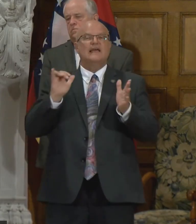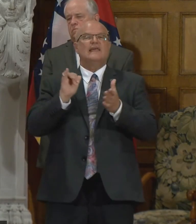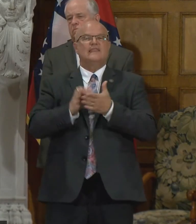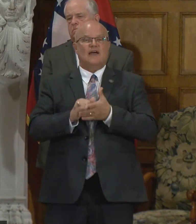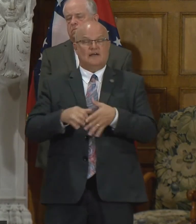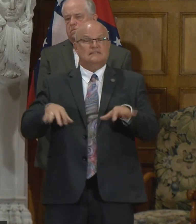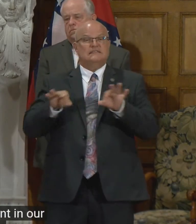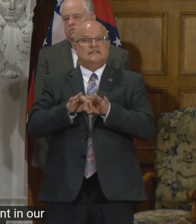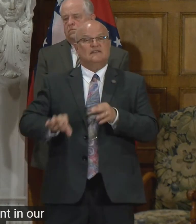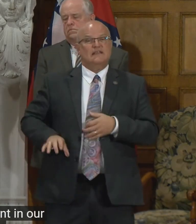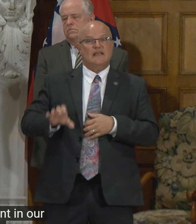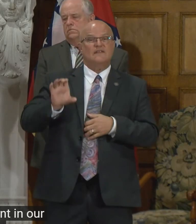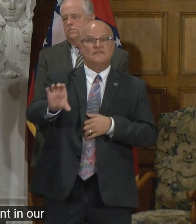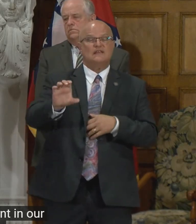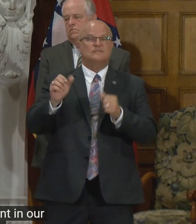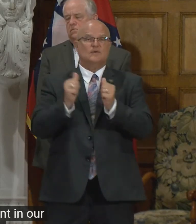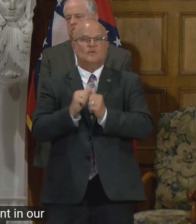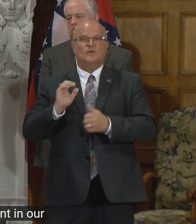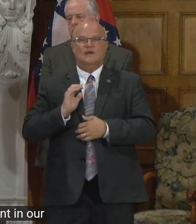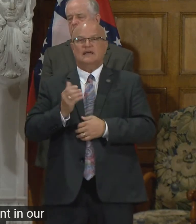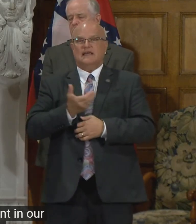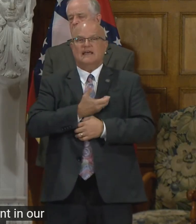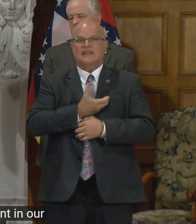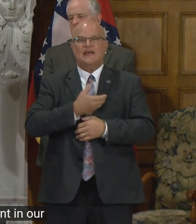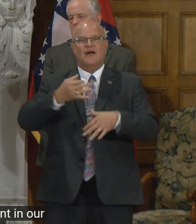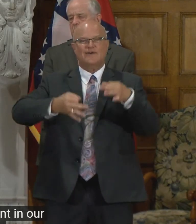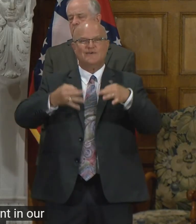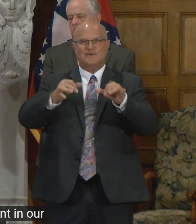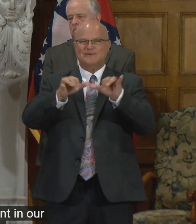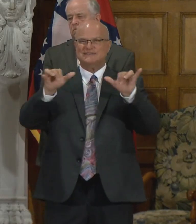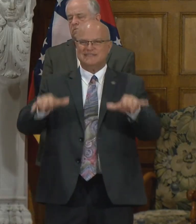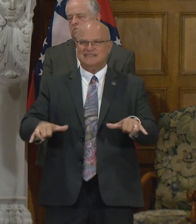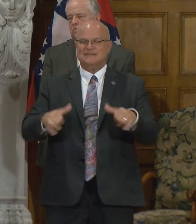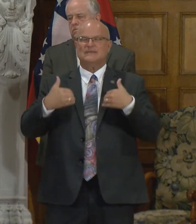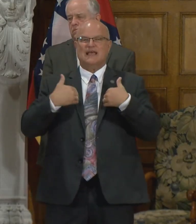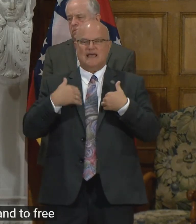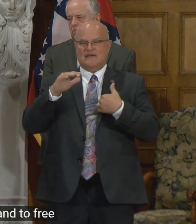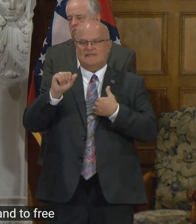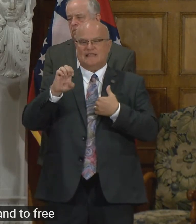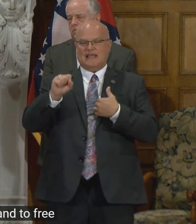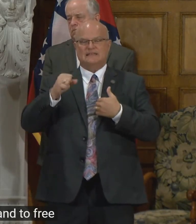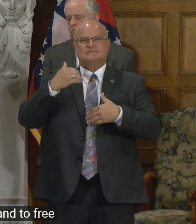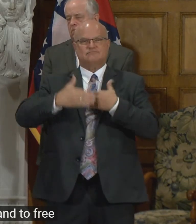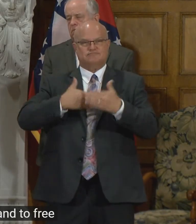investment in our court system to move cases along and to free up